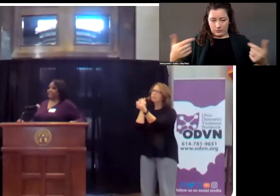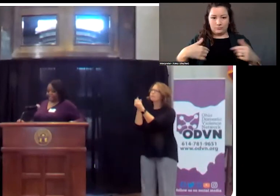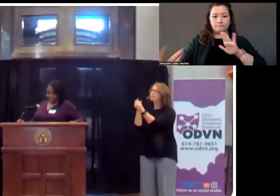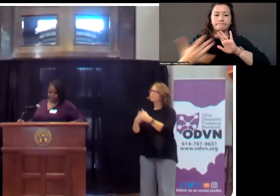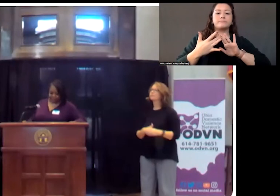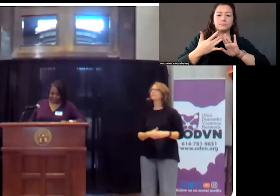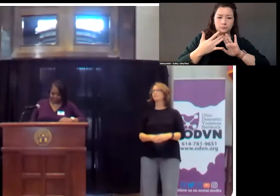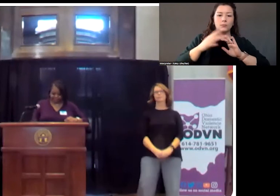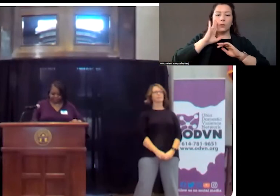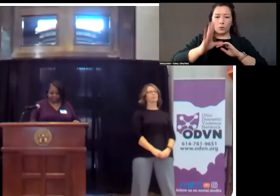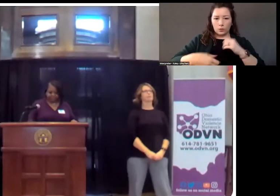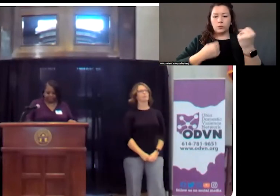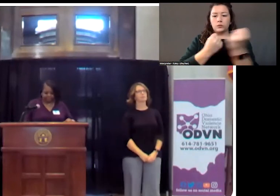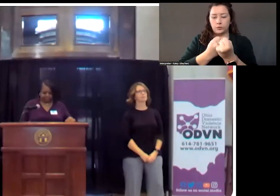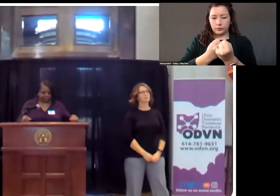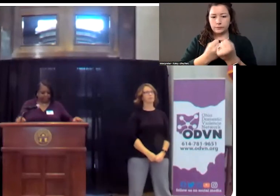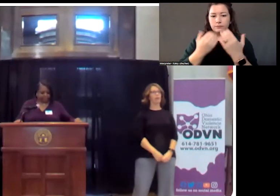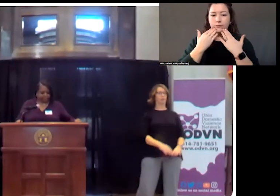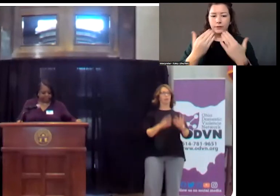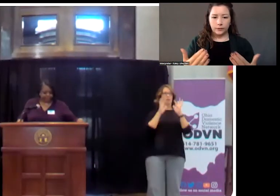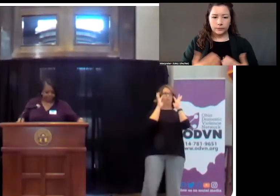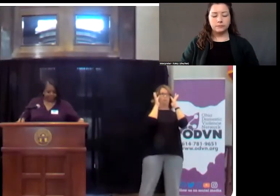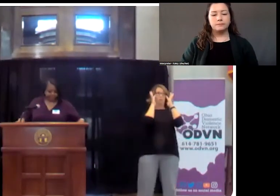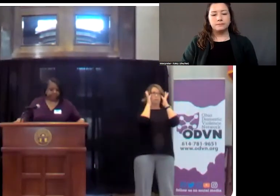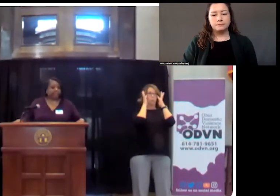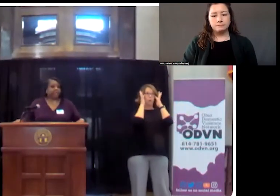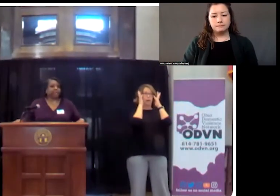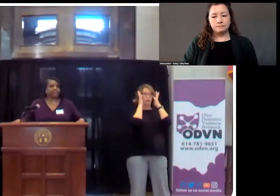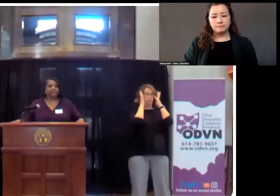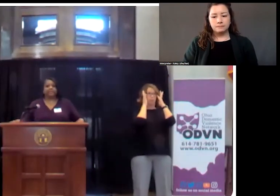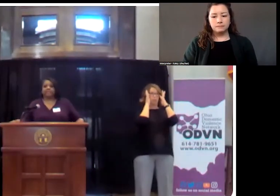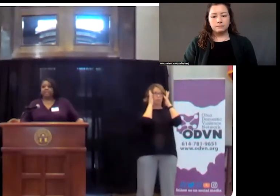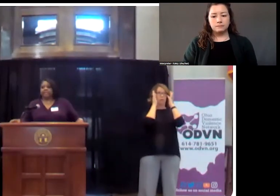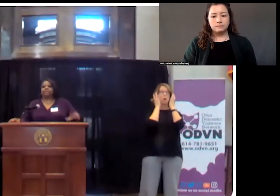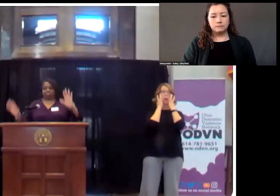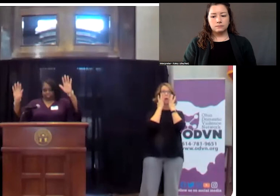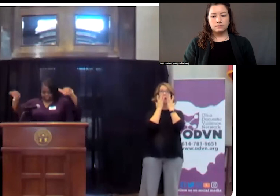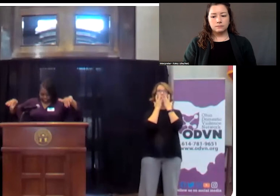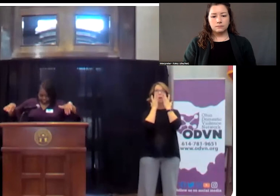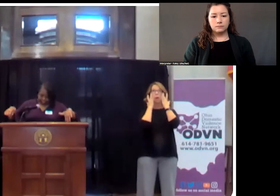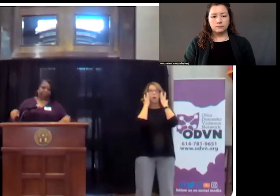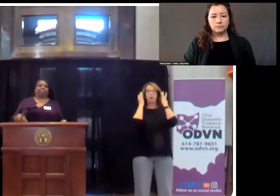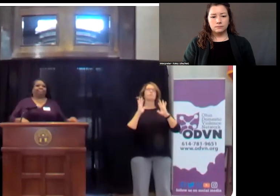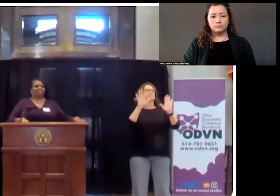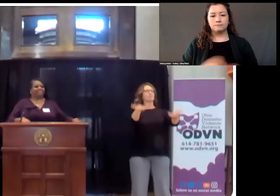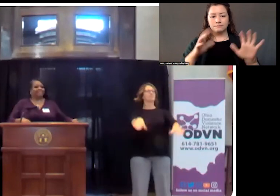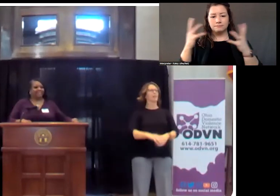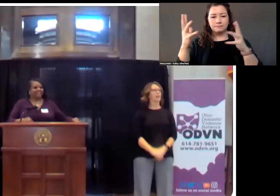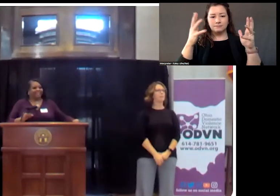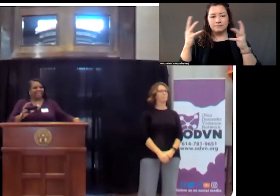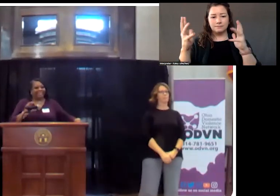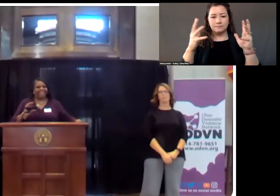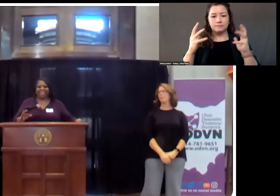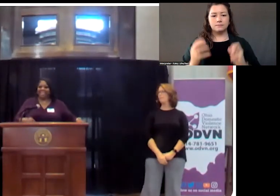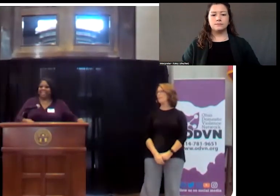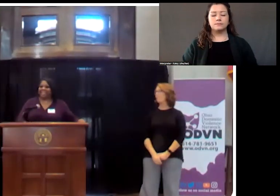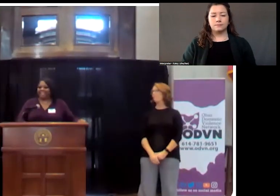Thank you.